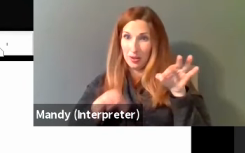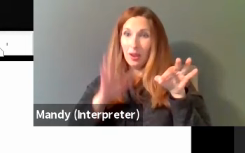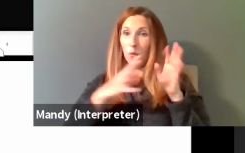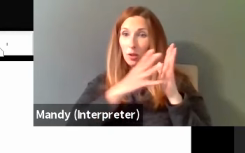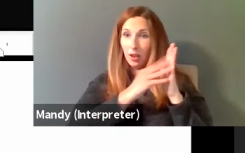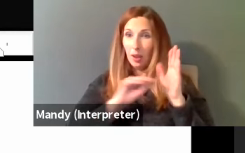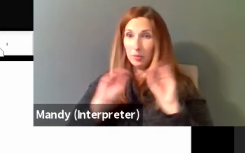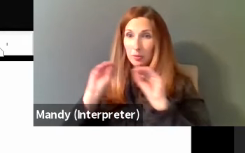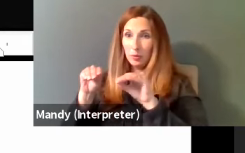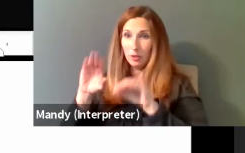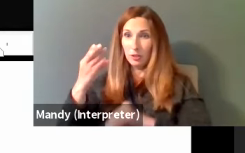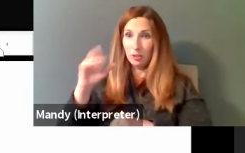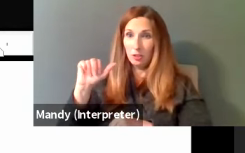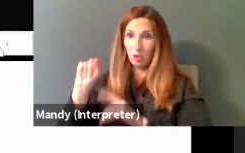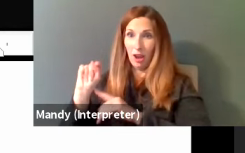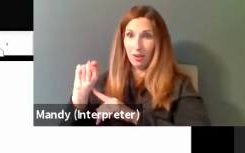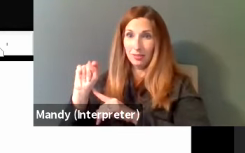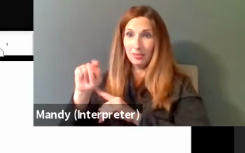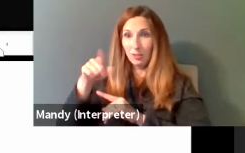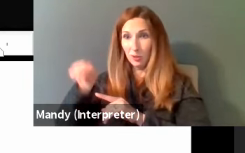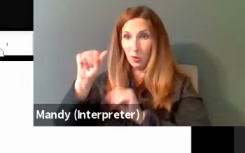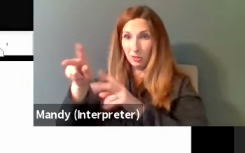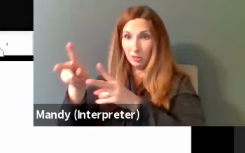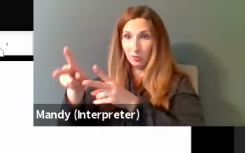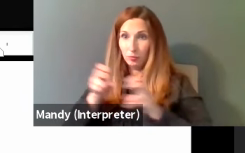And that way you can just do that a few times today.